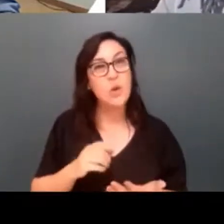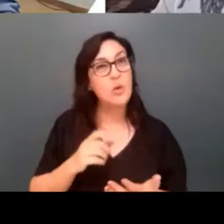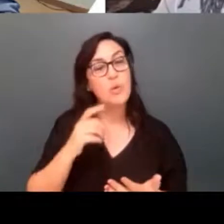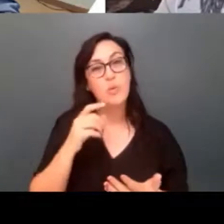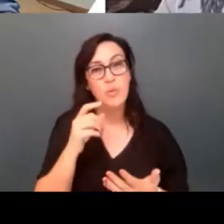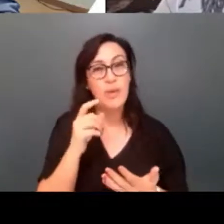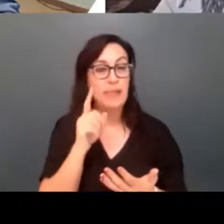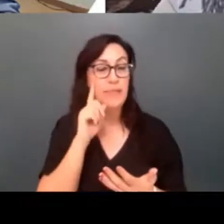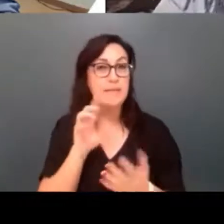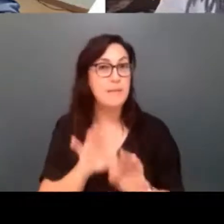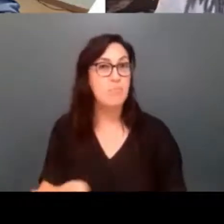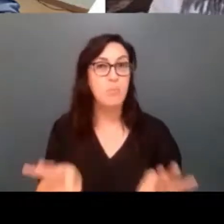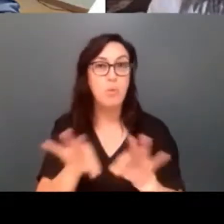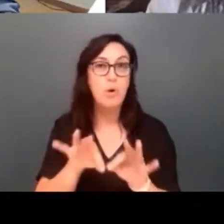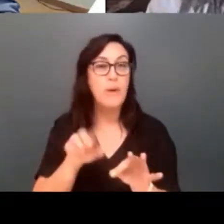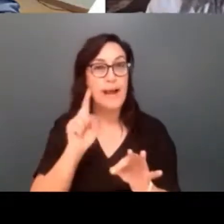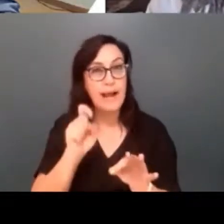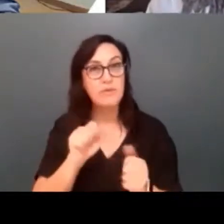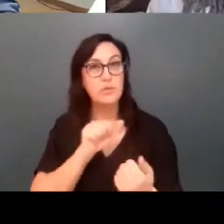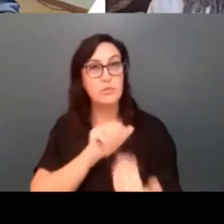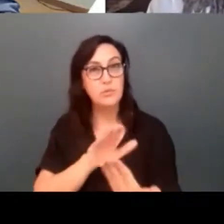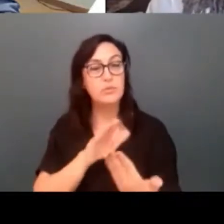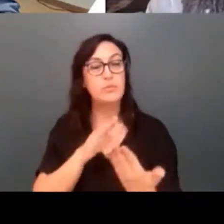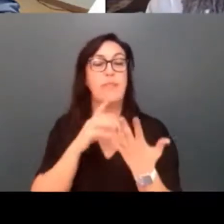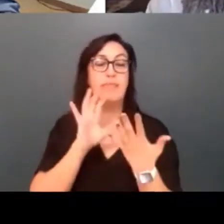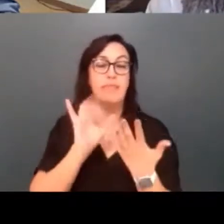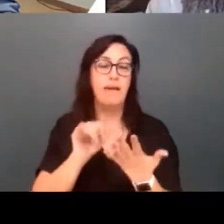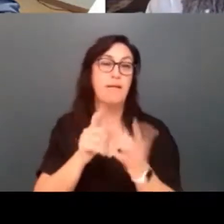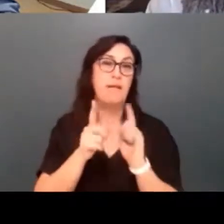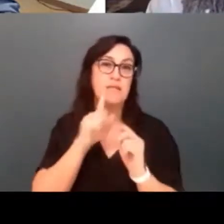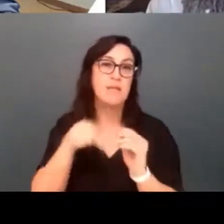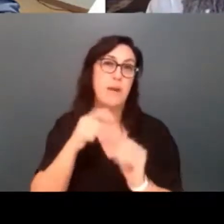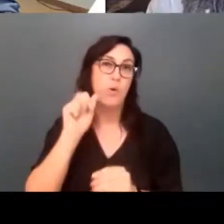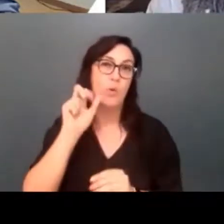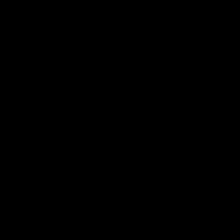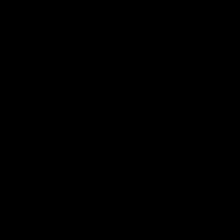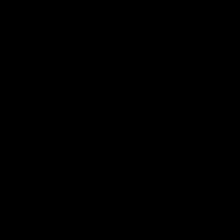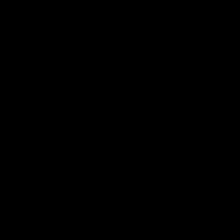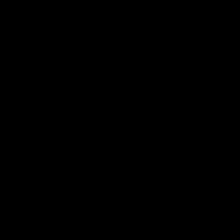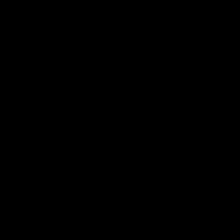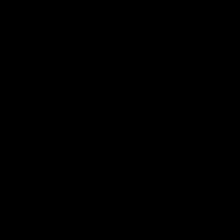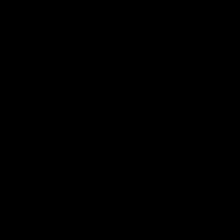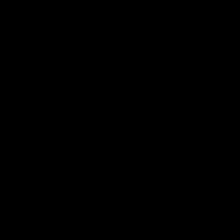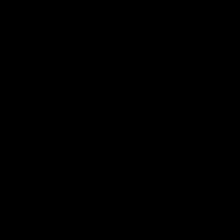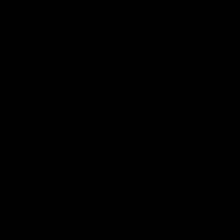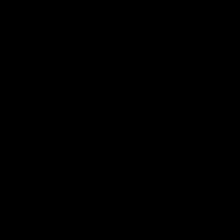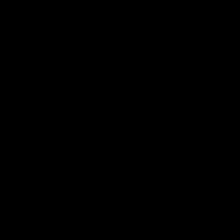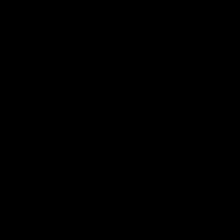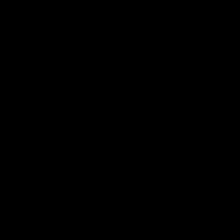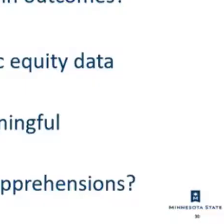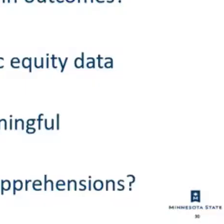engaging the conversation of race, which again, we know is hard. We're going to move on pretty quickly to